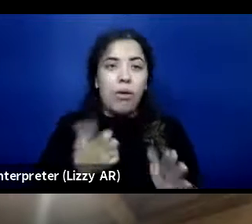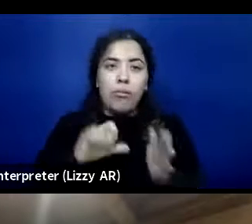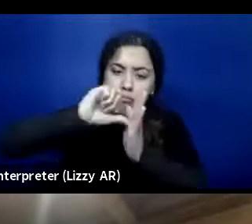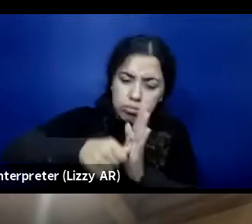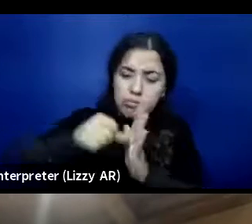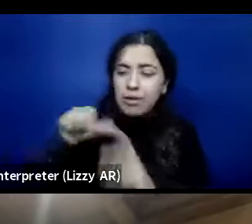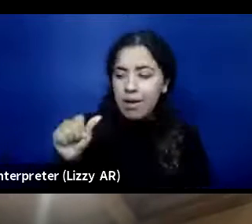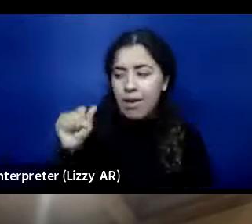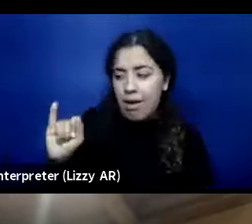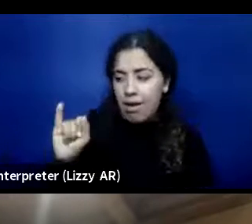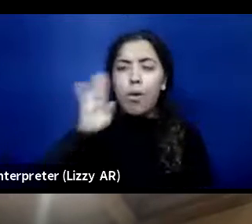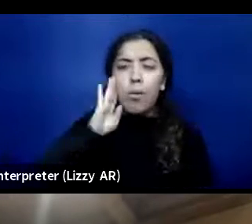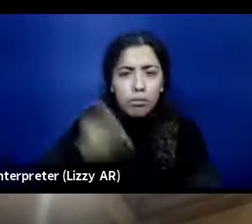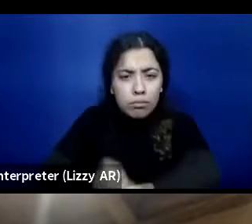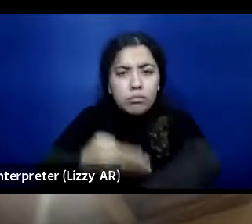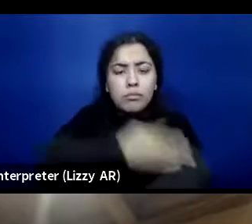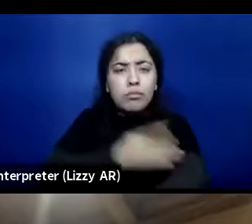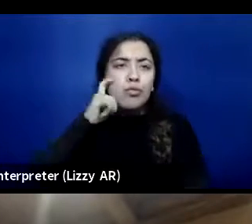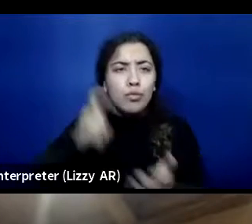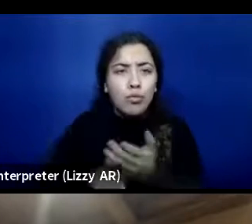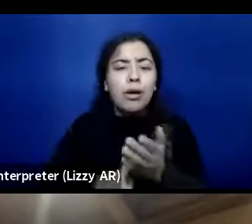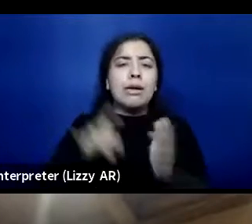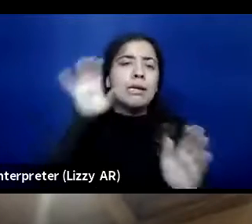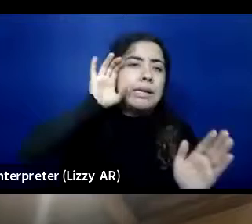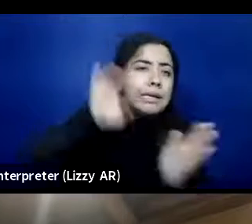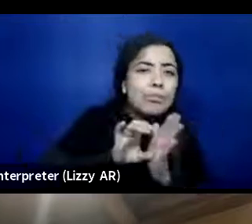at recognizing images, video, audio, and other media